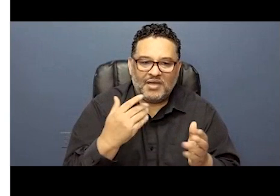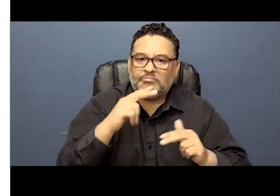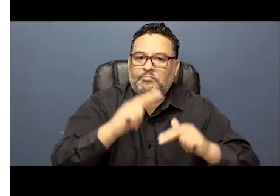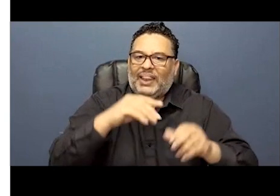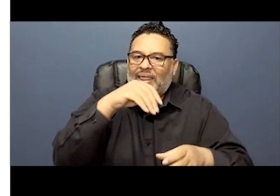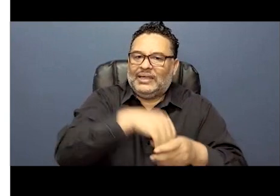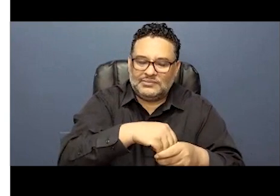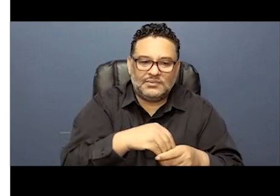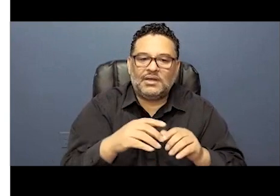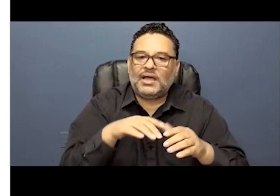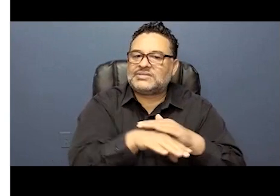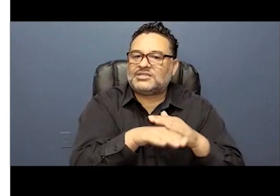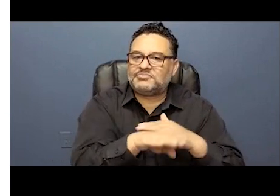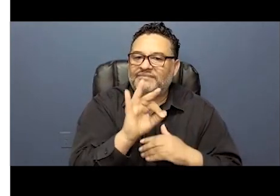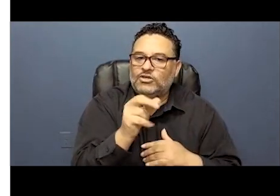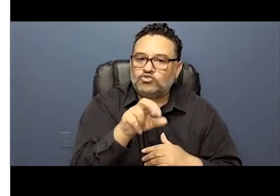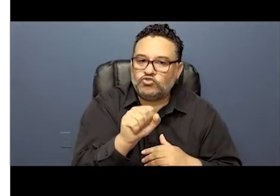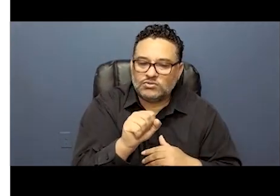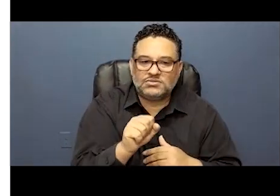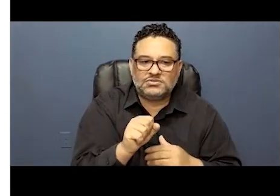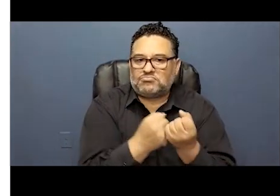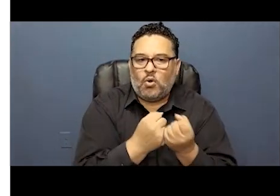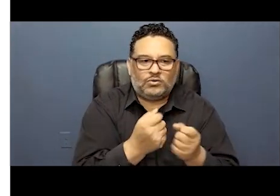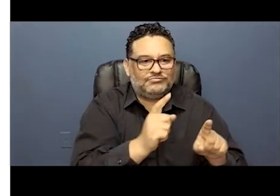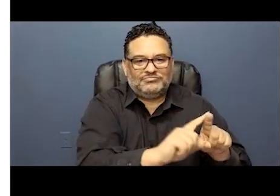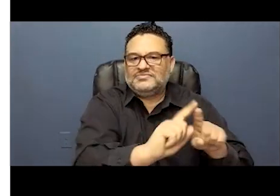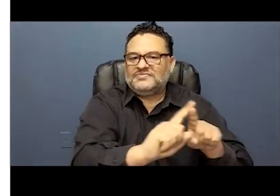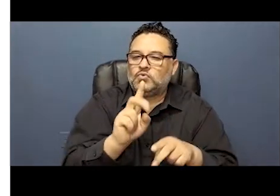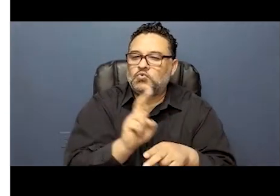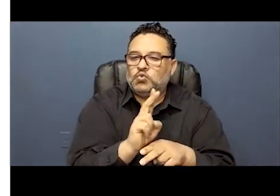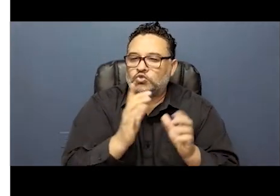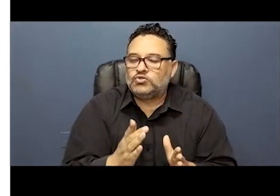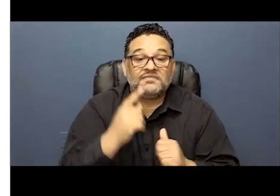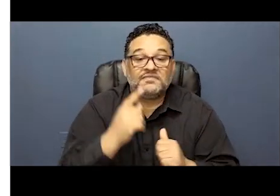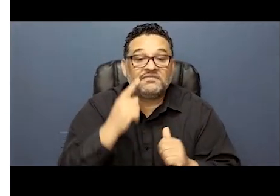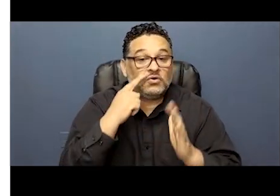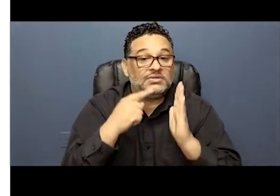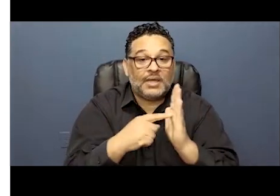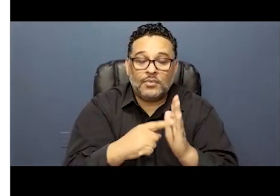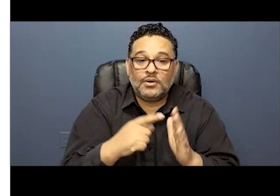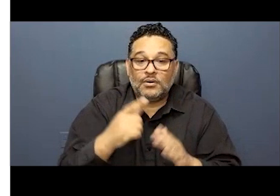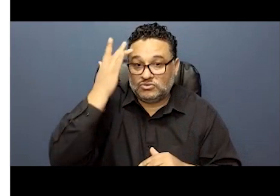that support a wider range of users. An example of this would be smartphones.